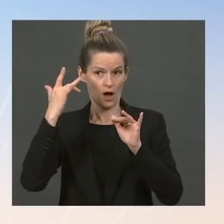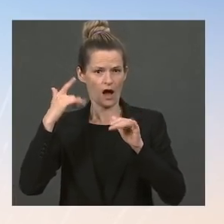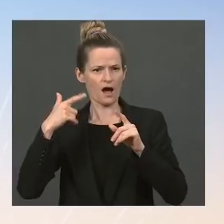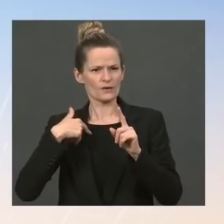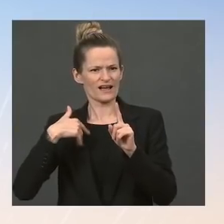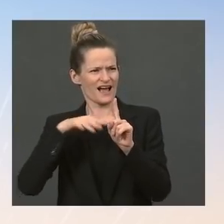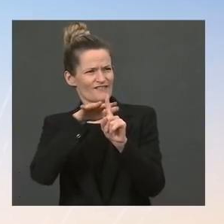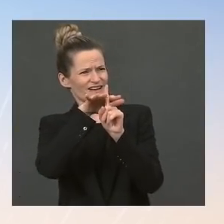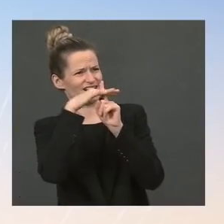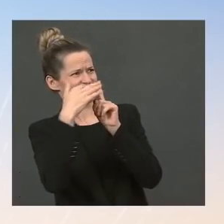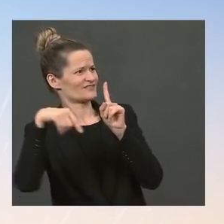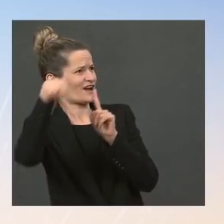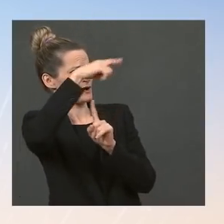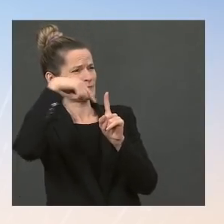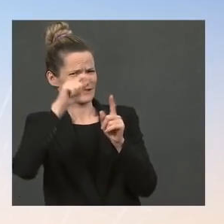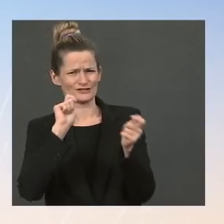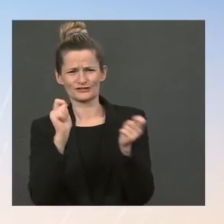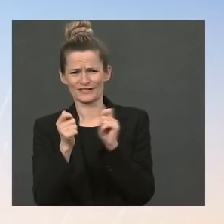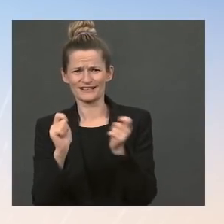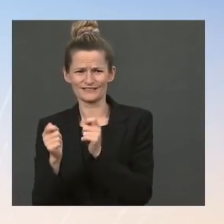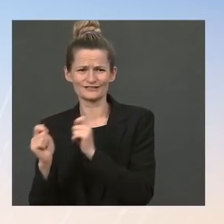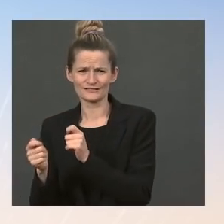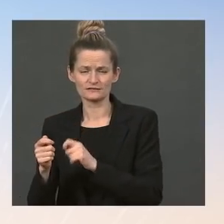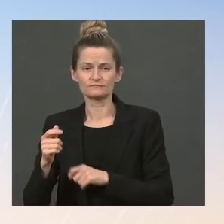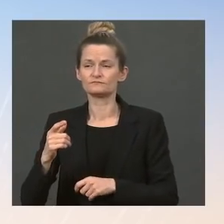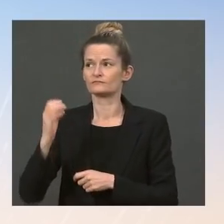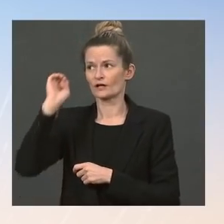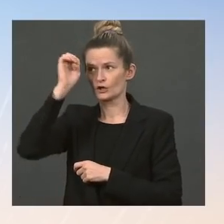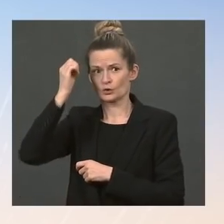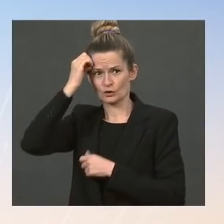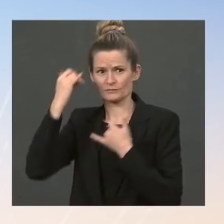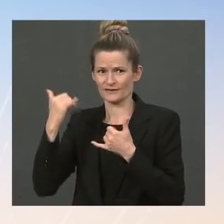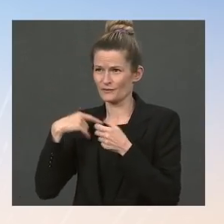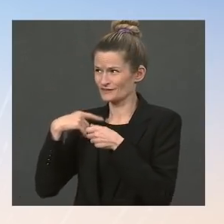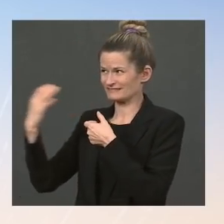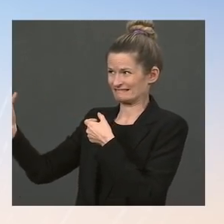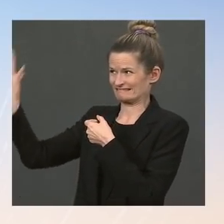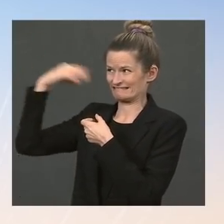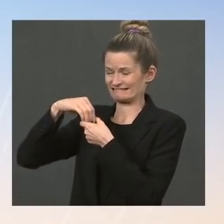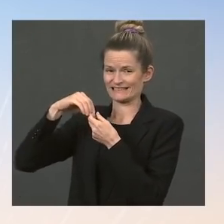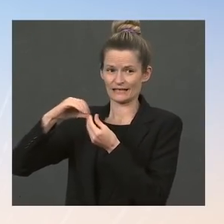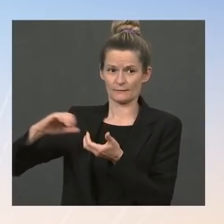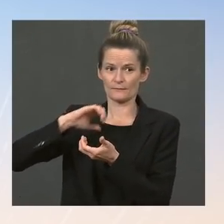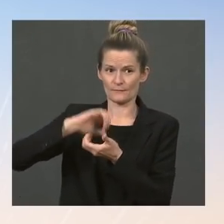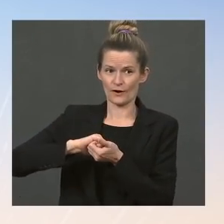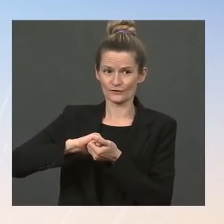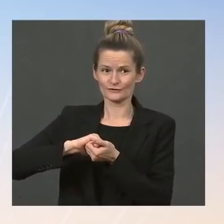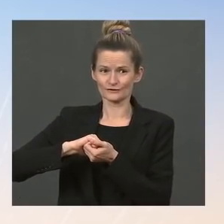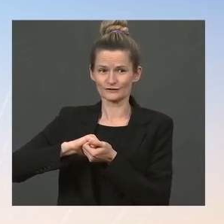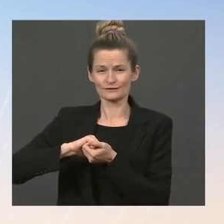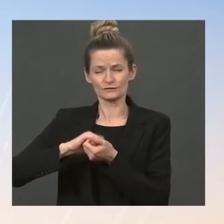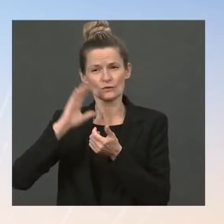including in Europe, to maintain a free and open Indo-Pacific, and we are looking forward to our continued cooperation in this critical region.